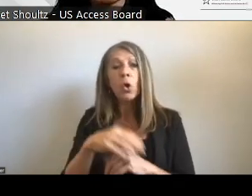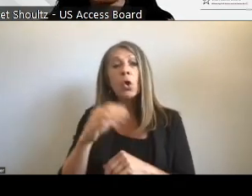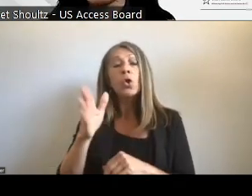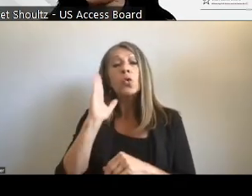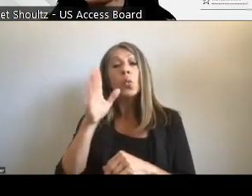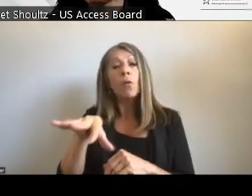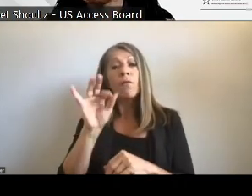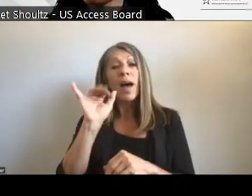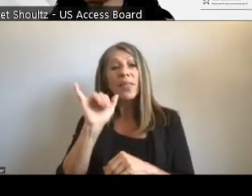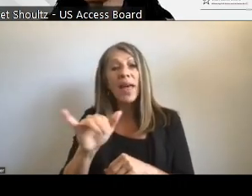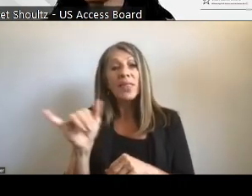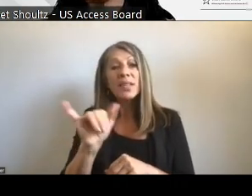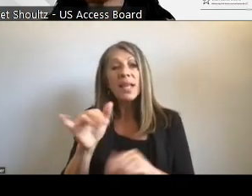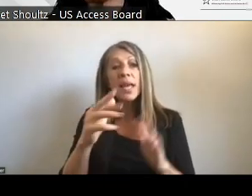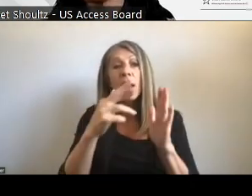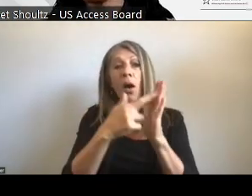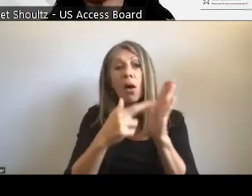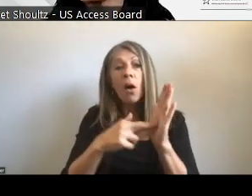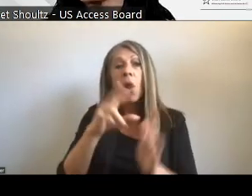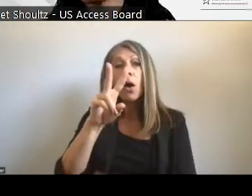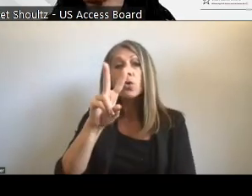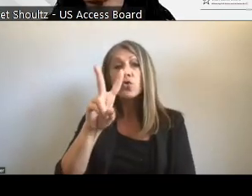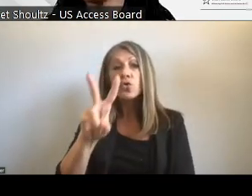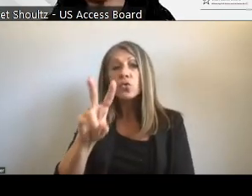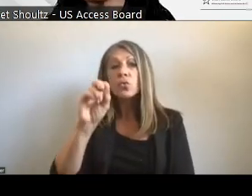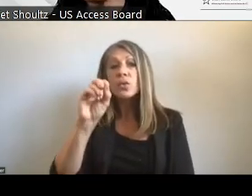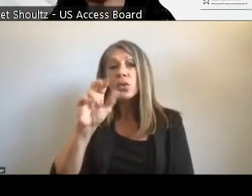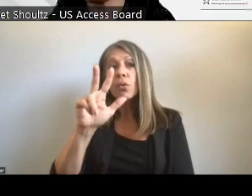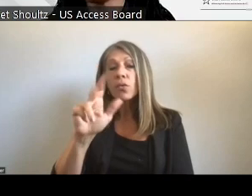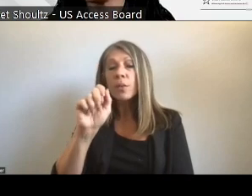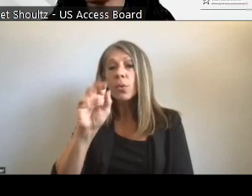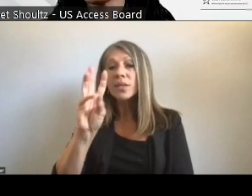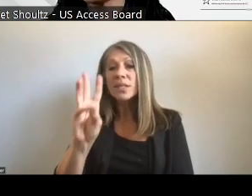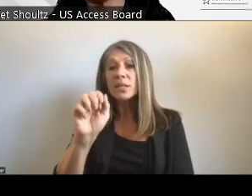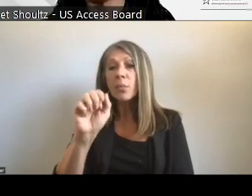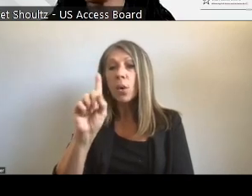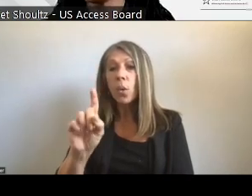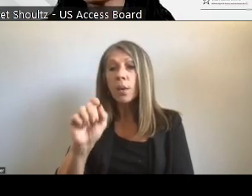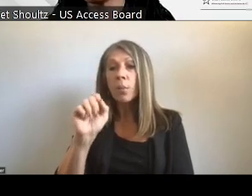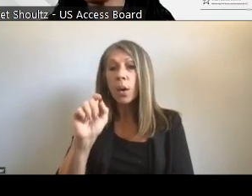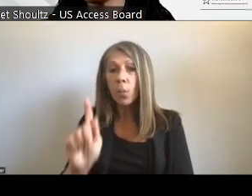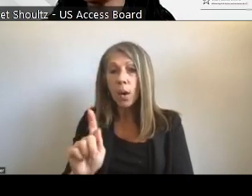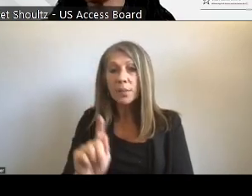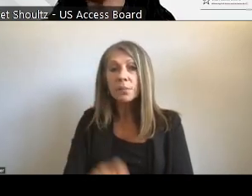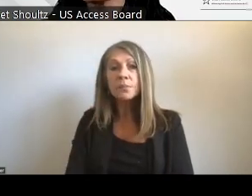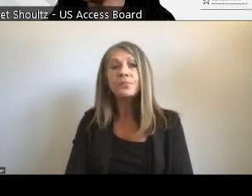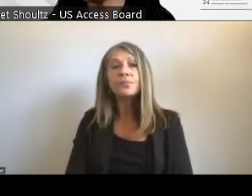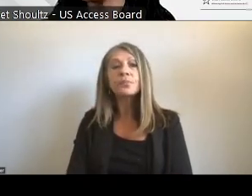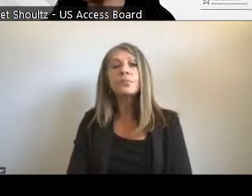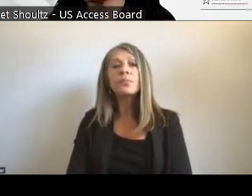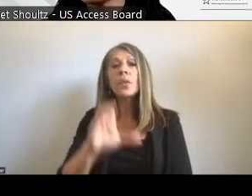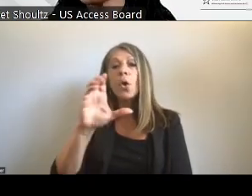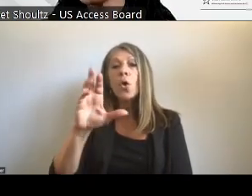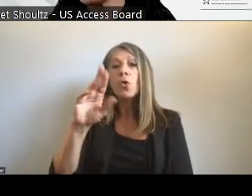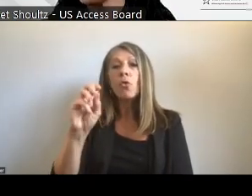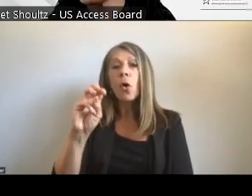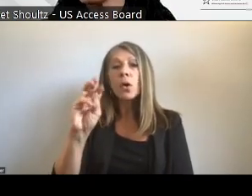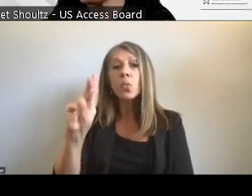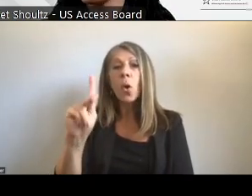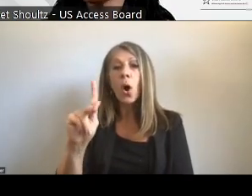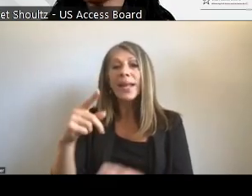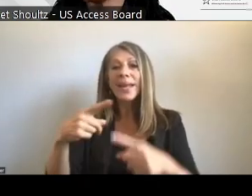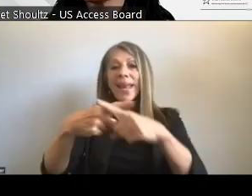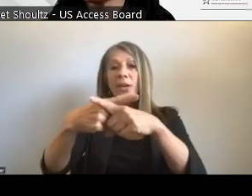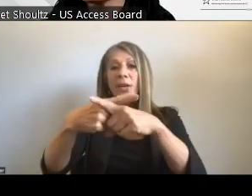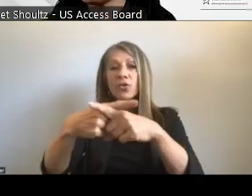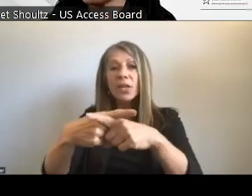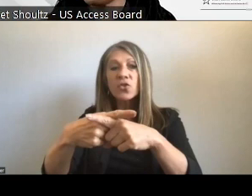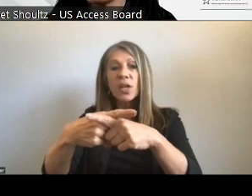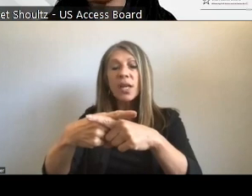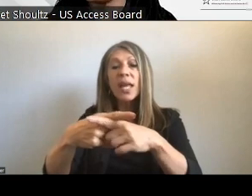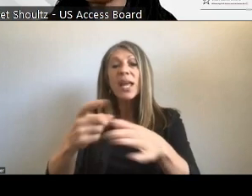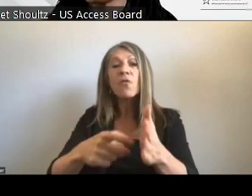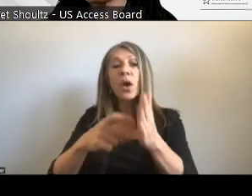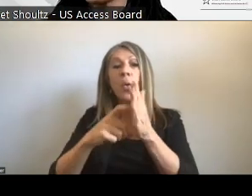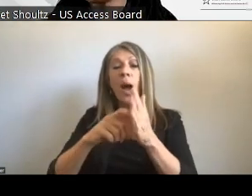the same provision, R203 0.6.1.1 Crosswalks at an Intersection, so it requires that curb ramps